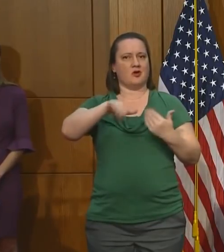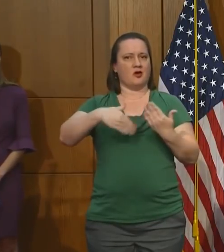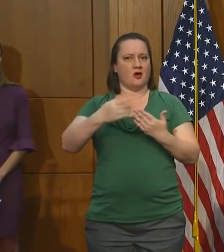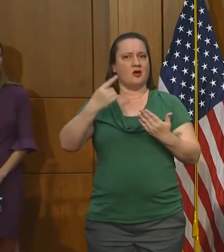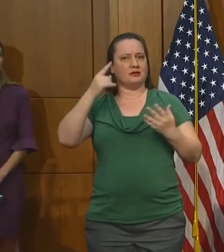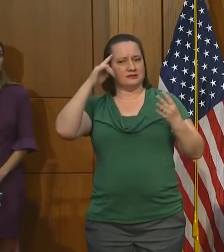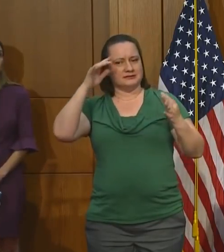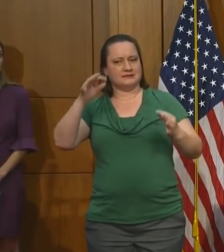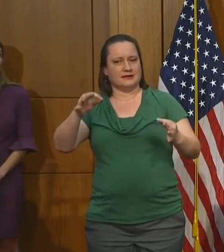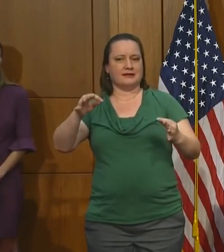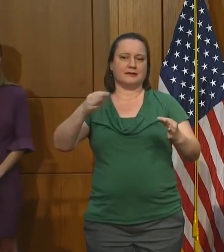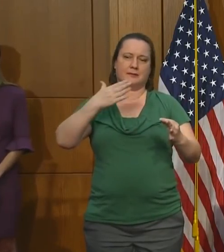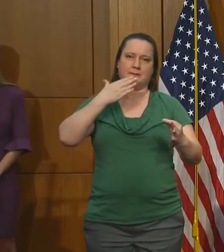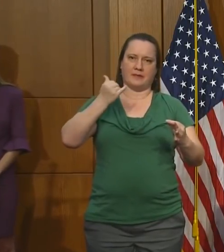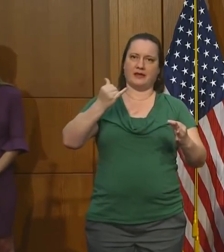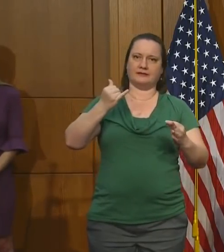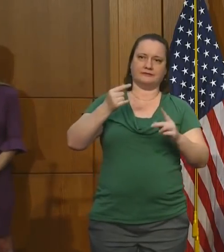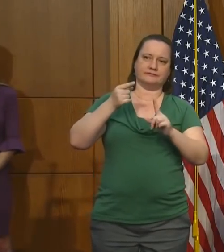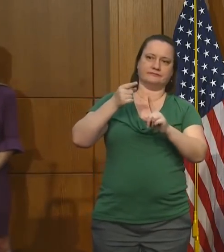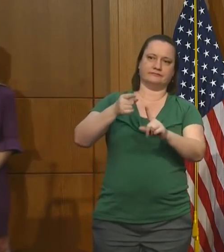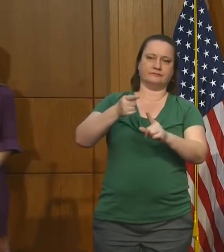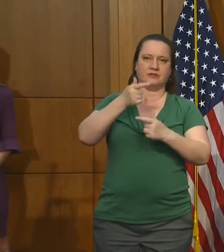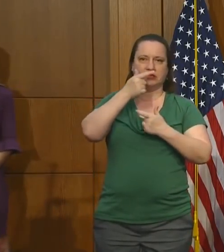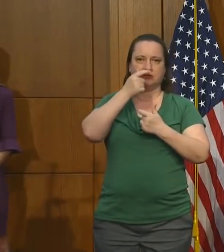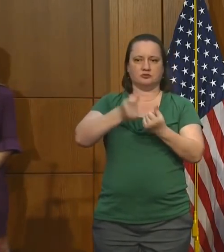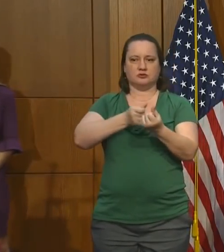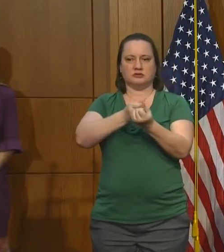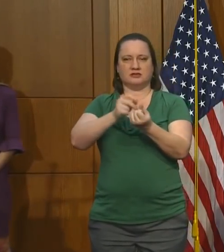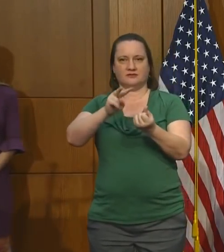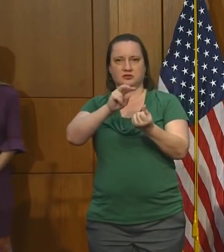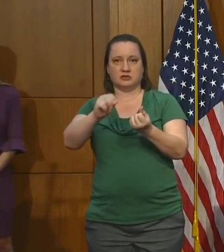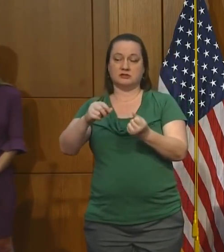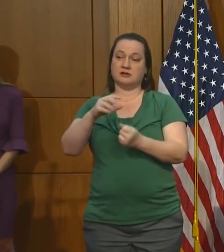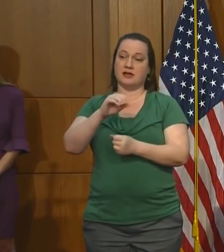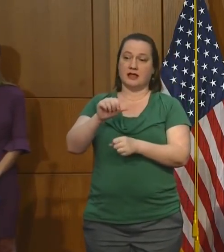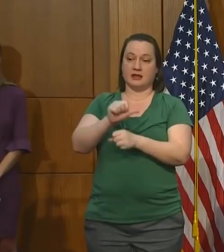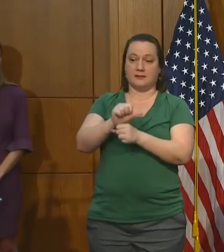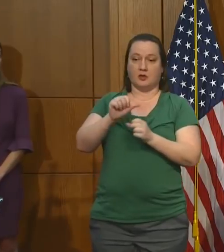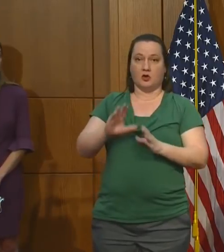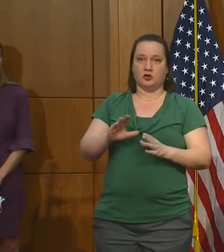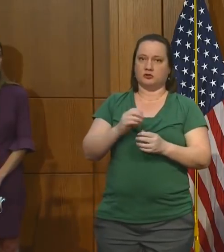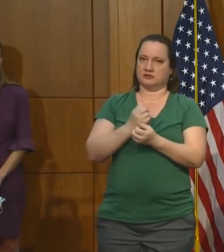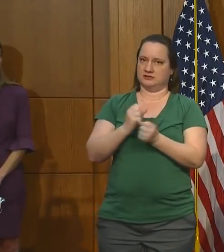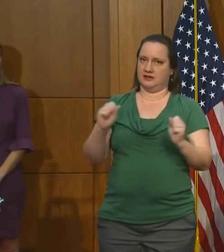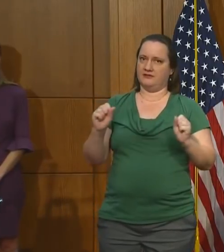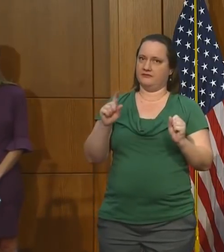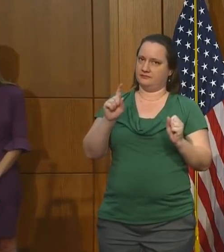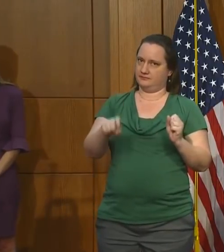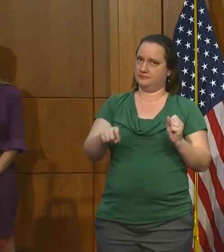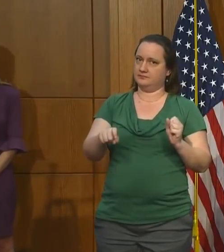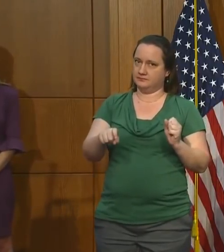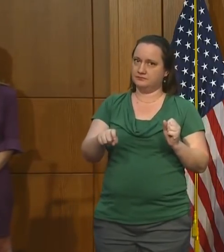THAT'S THE DECISION THAT WE MAKE THAT'S WHAT WE FEEL IS IN THE BEST INTEREST OF VIRGINIANS THAT'S WHAT WILL KEEP THEM AS